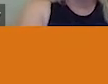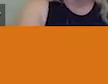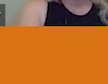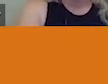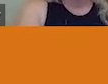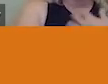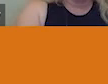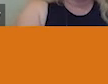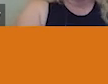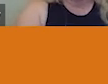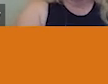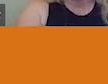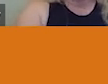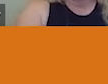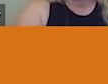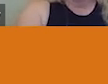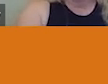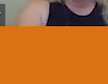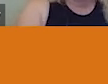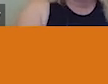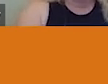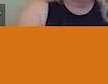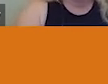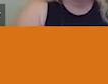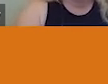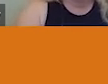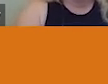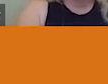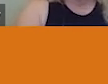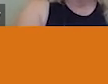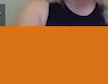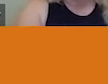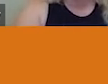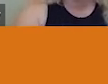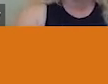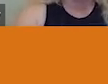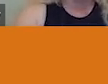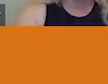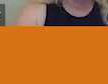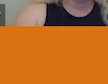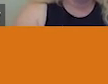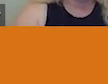student will share, will write, will collate the information given to them in their own way